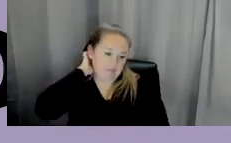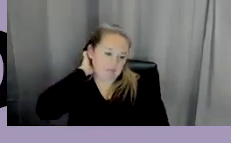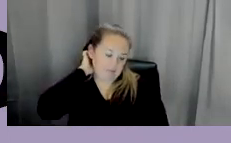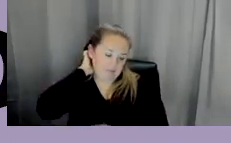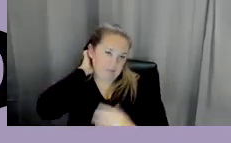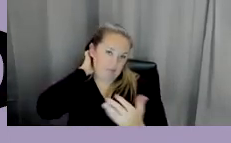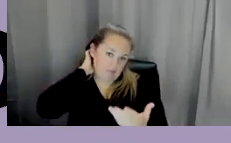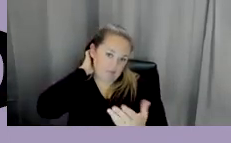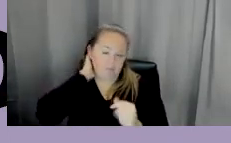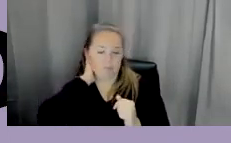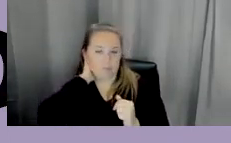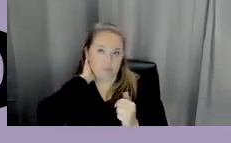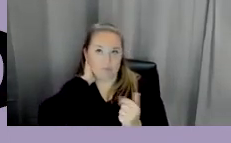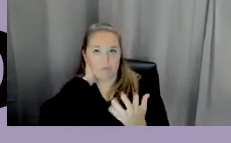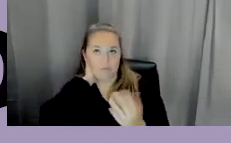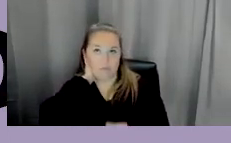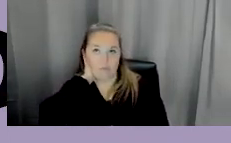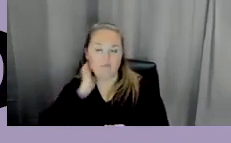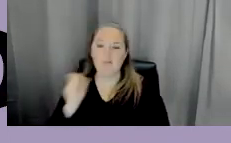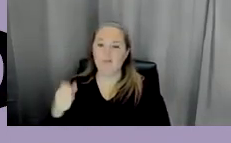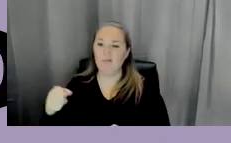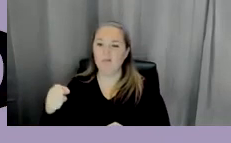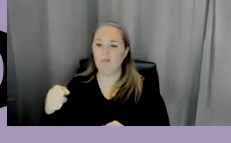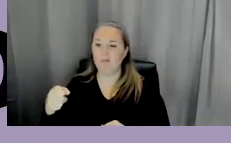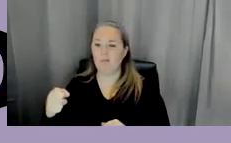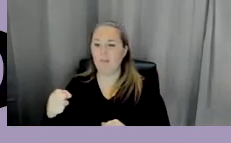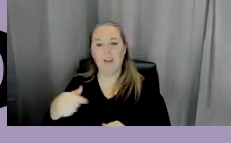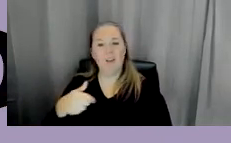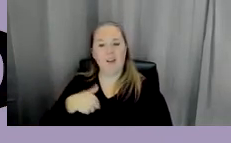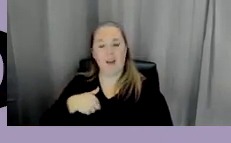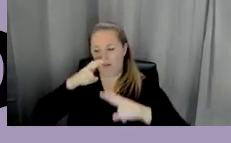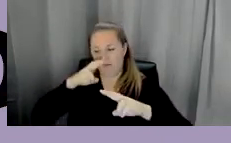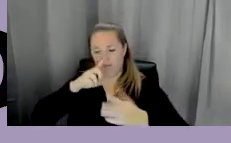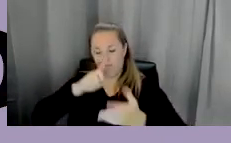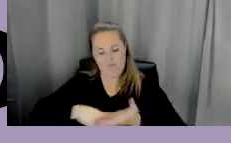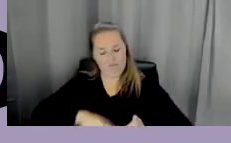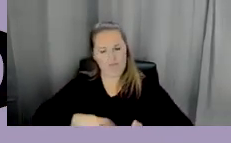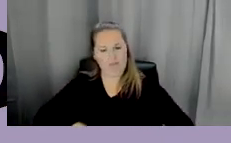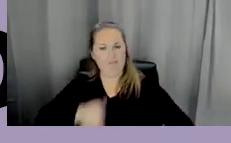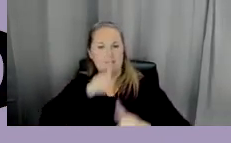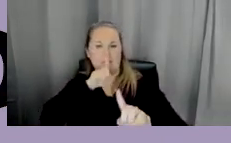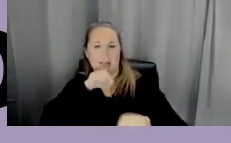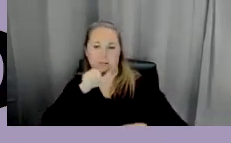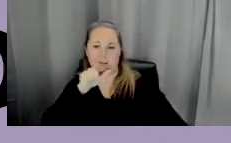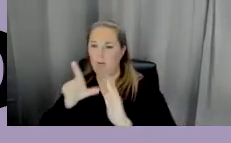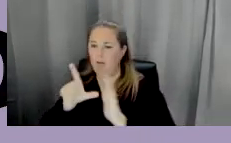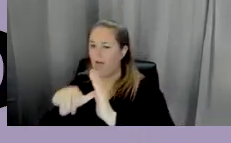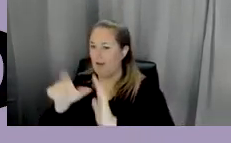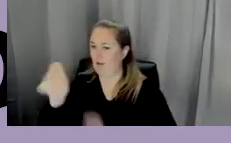SPECIFICALLY WHAT'S ELIGIBLE AND ITEMS THAT ARE ELIGIBLE AND NOT ELIGIBLE WITHIN YOUR